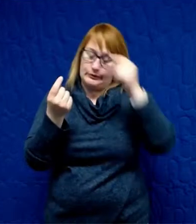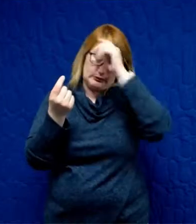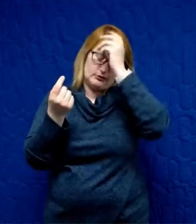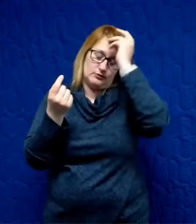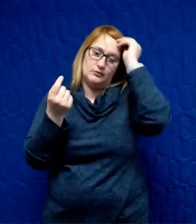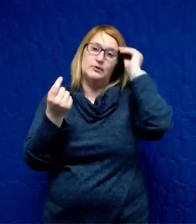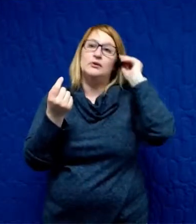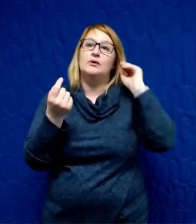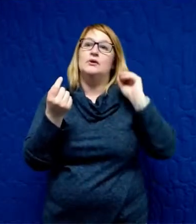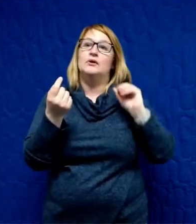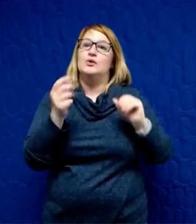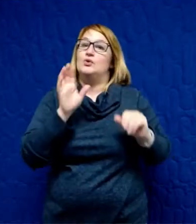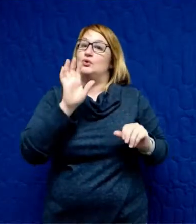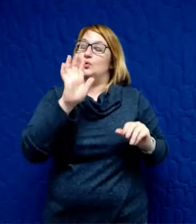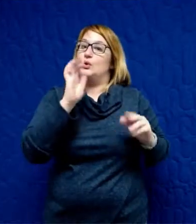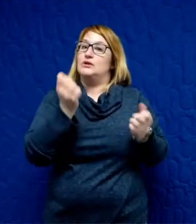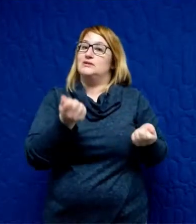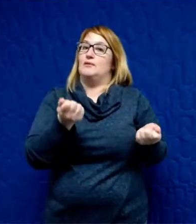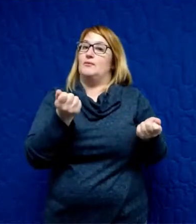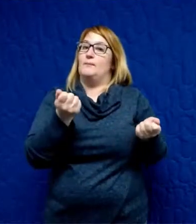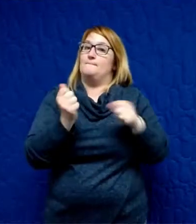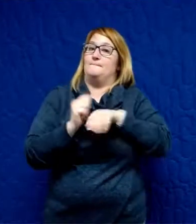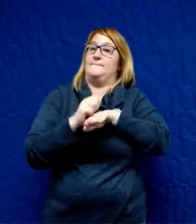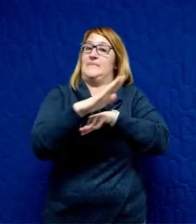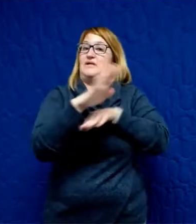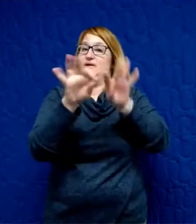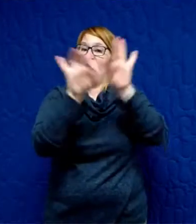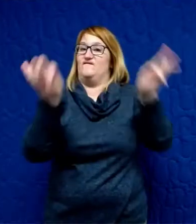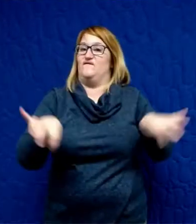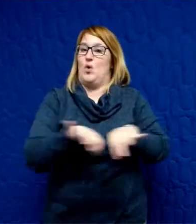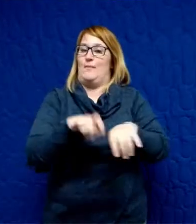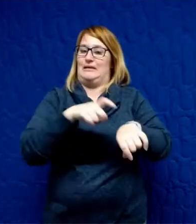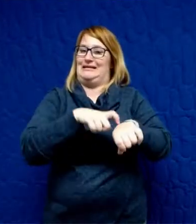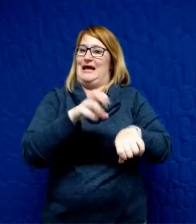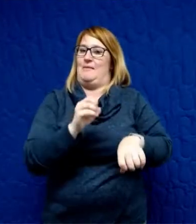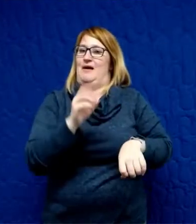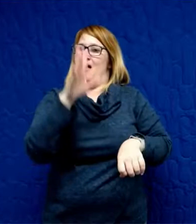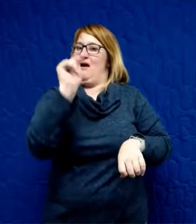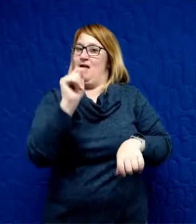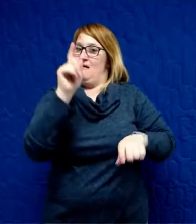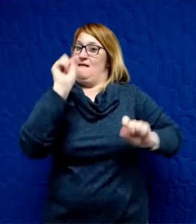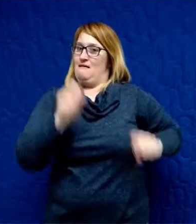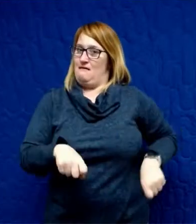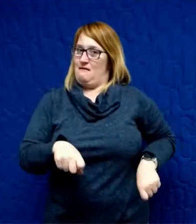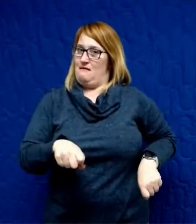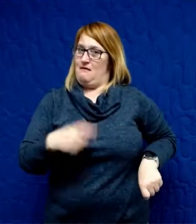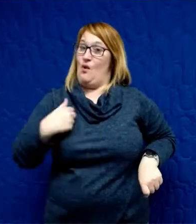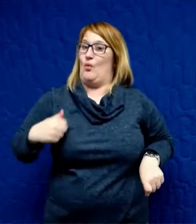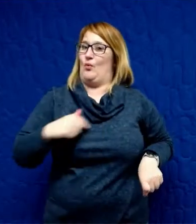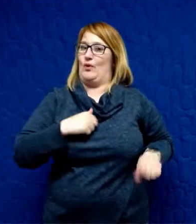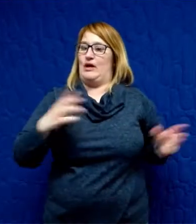your your submission form will timeout - so we do encourage when we have 60